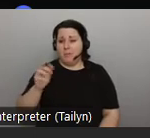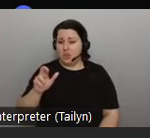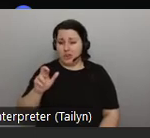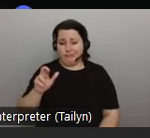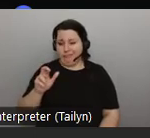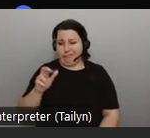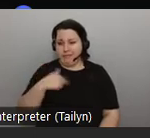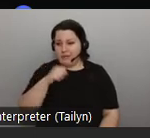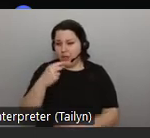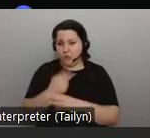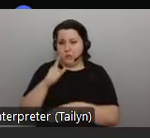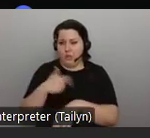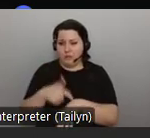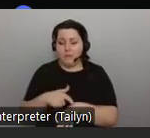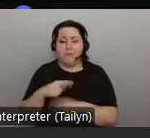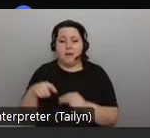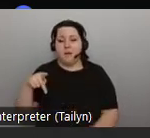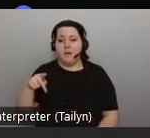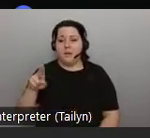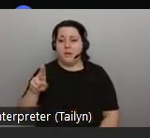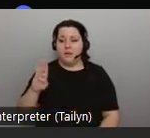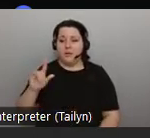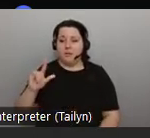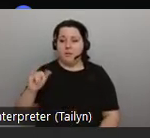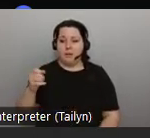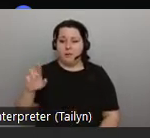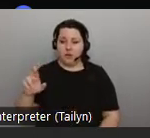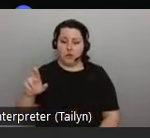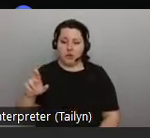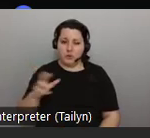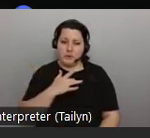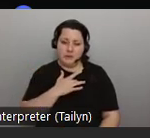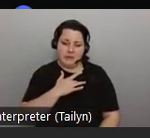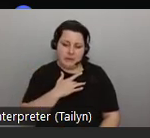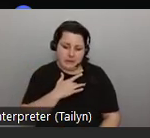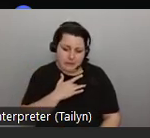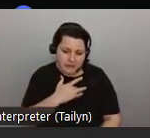Excel has a lot of these features, I don't go into detail on Excel in this presentation but I'm happy to do one of